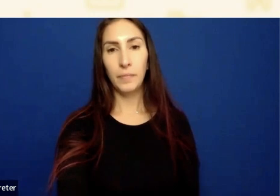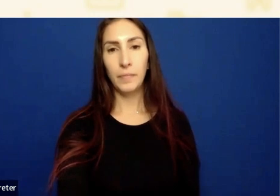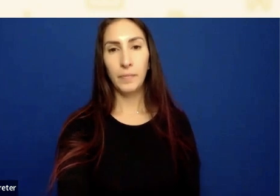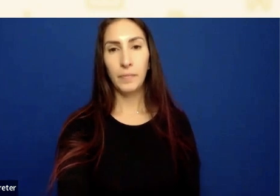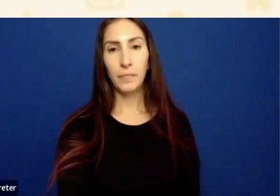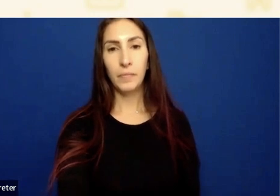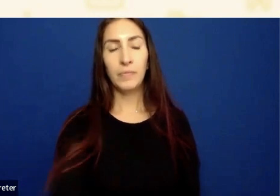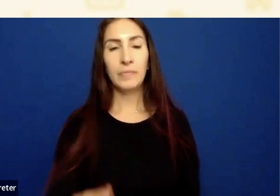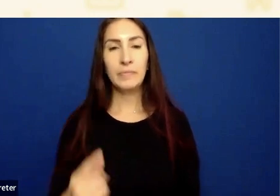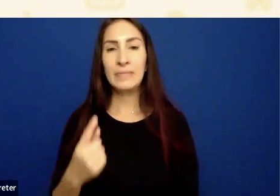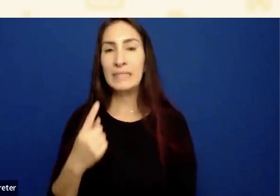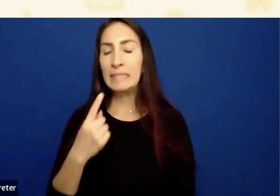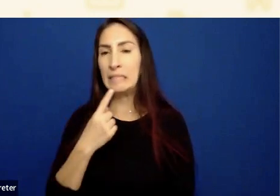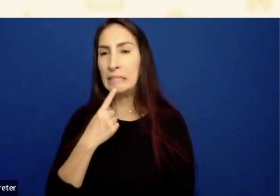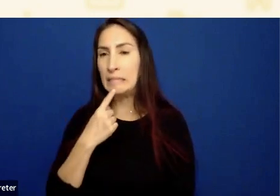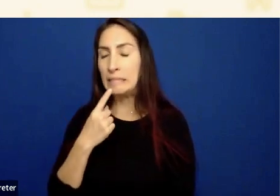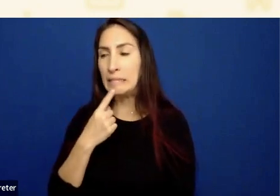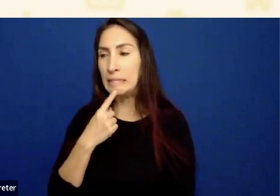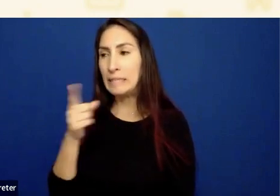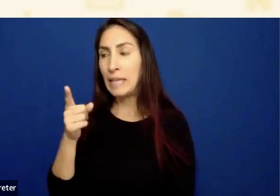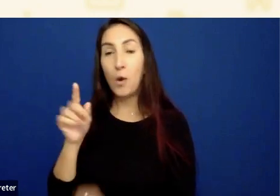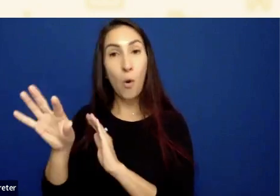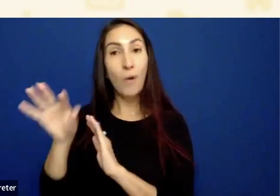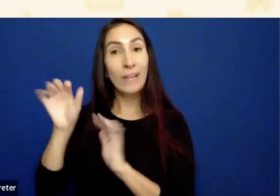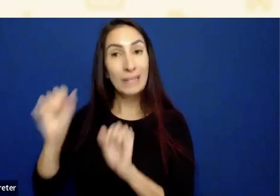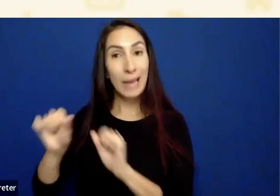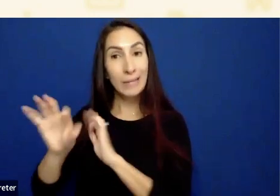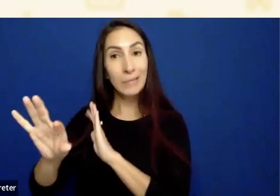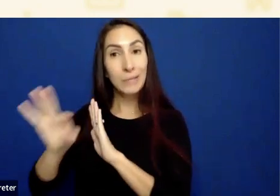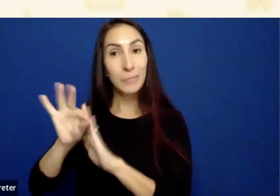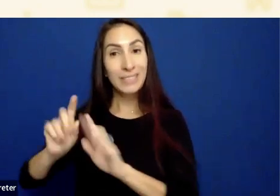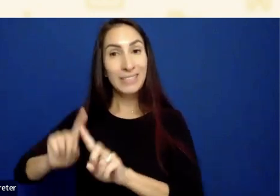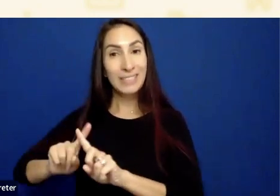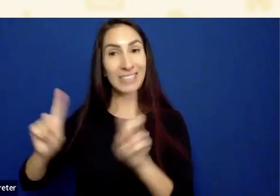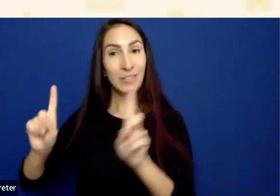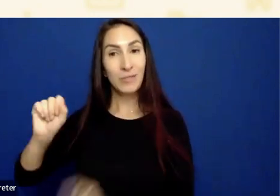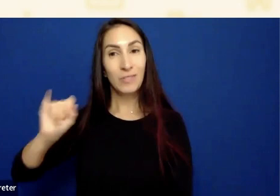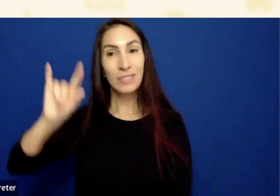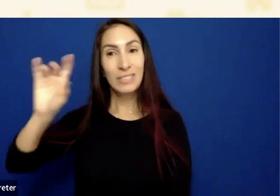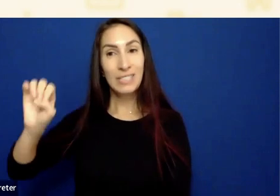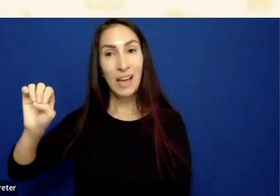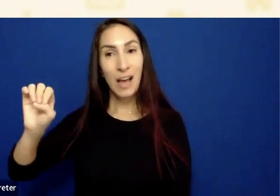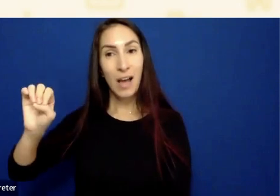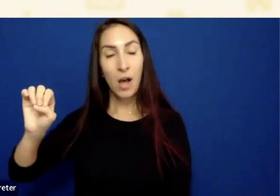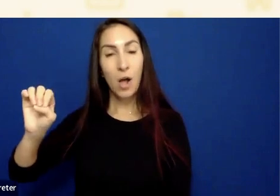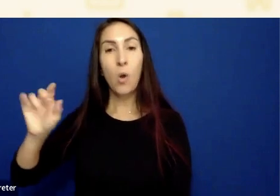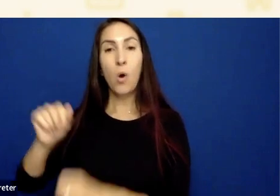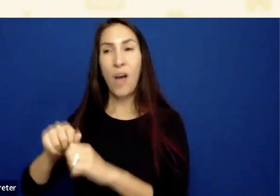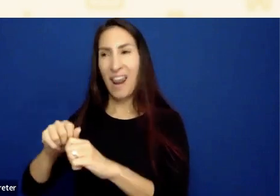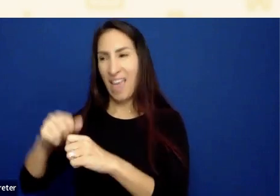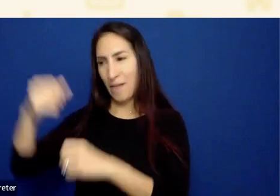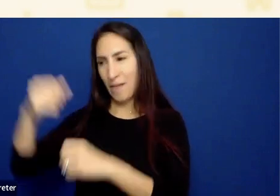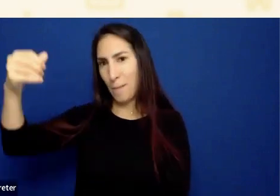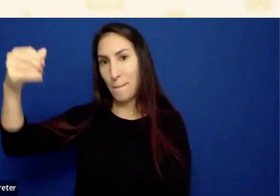Choose a different style for the combinations. And it gave me a list of the different styles.